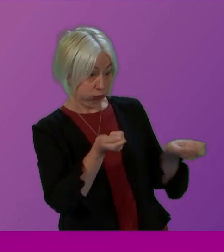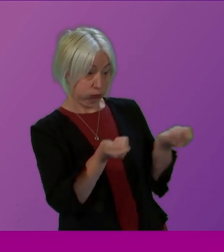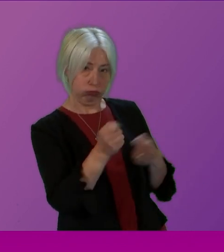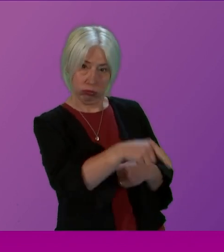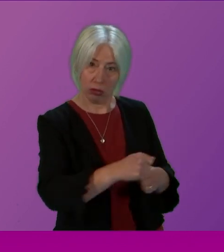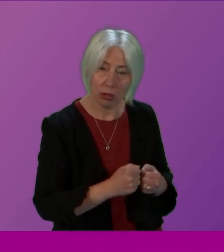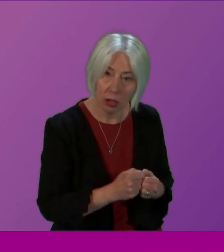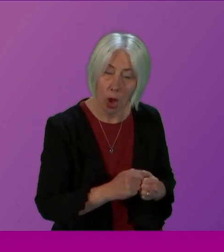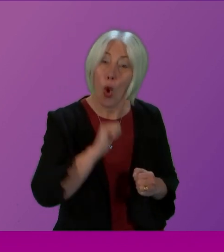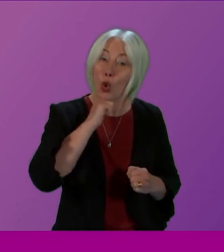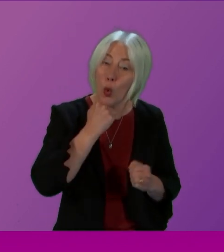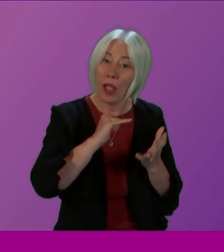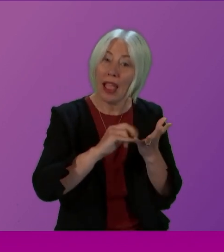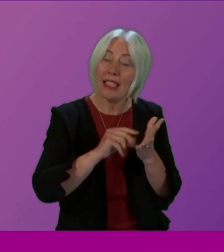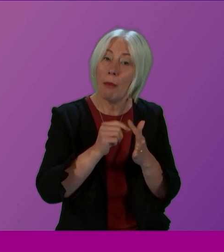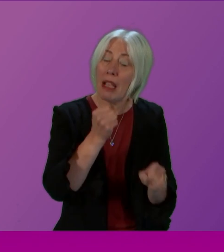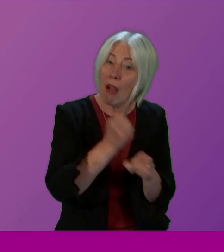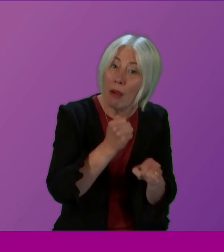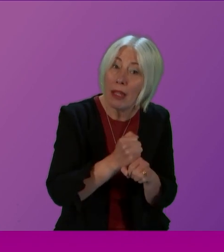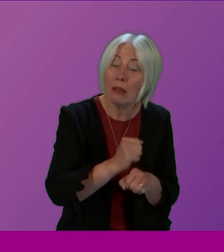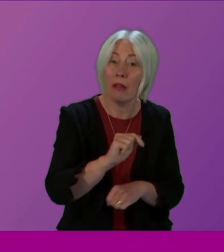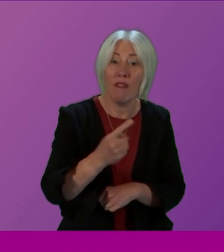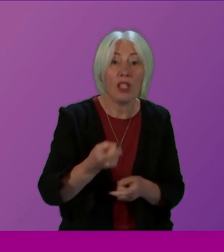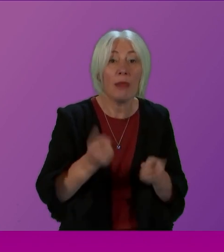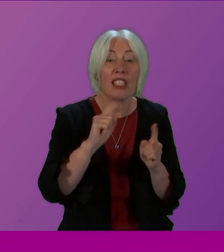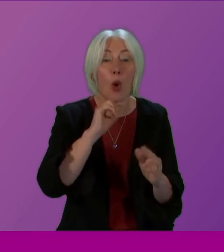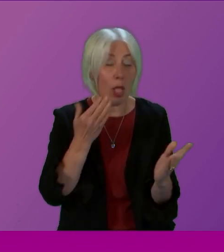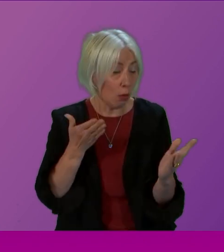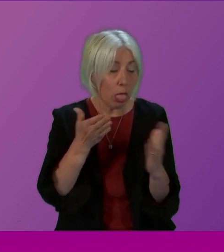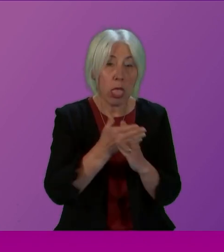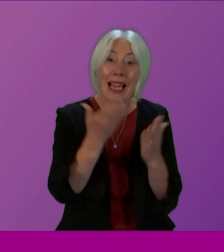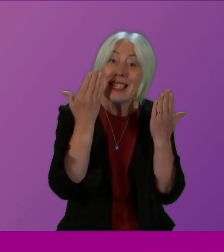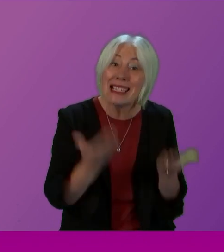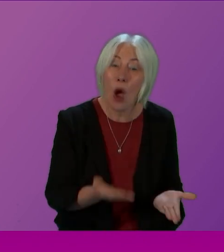Will the SNP Government and the First Minister intervene now and demand that those bogus